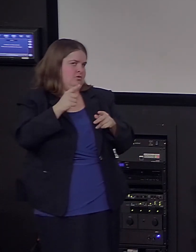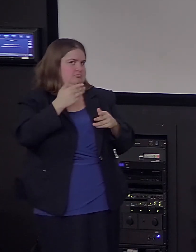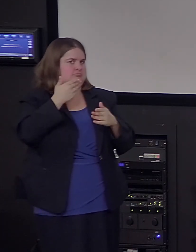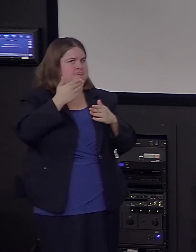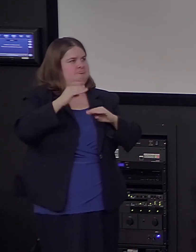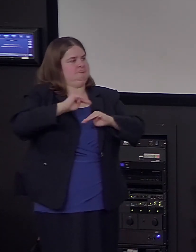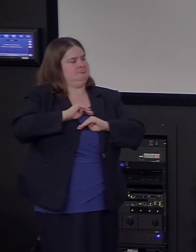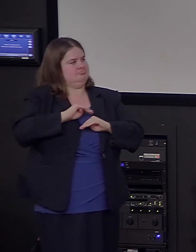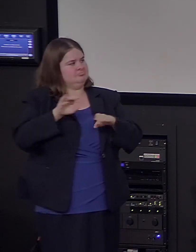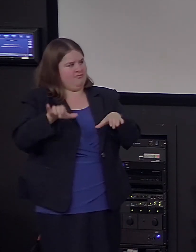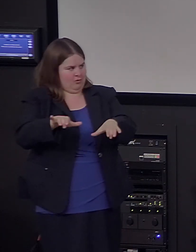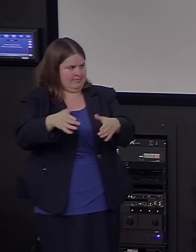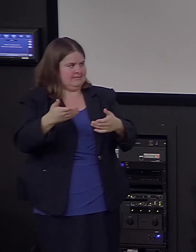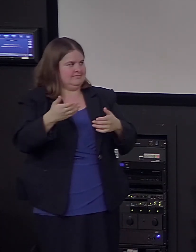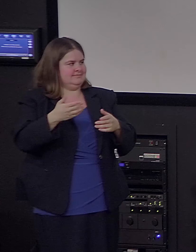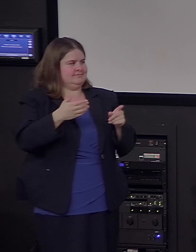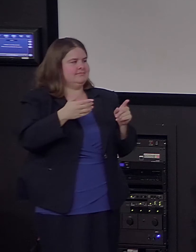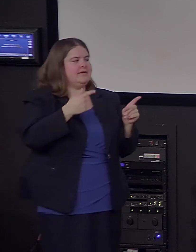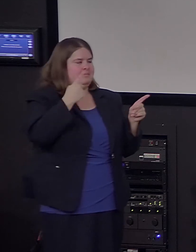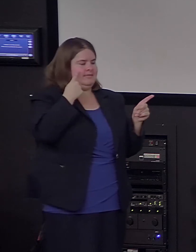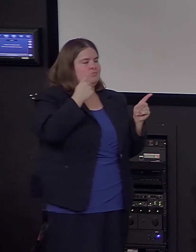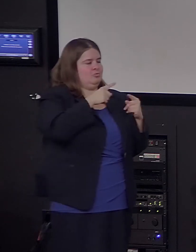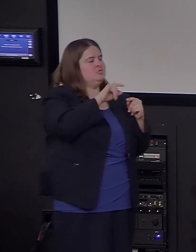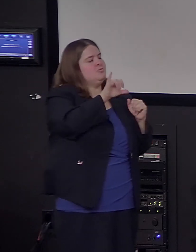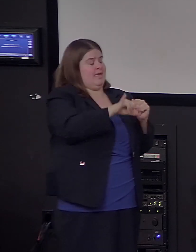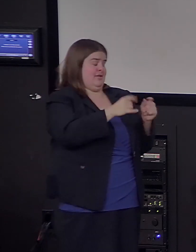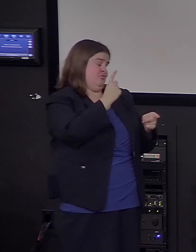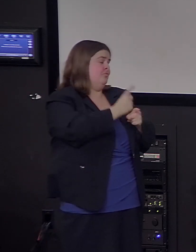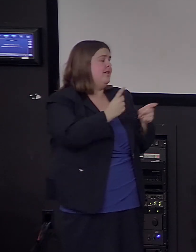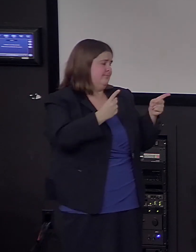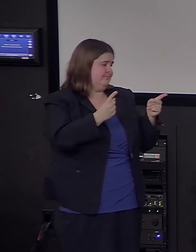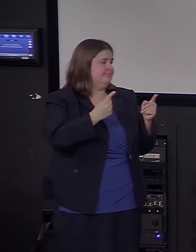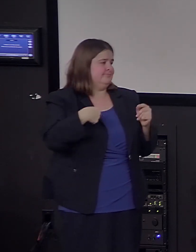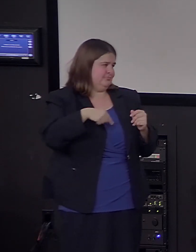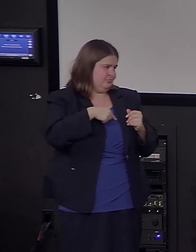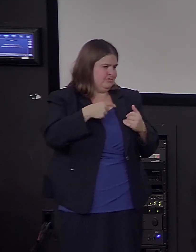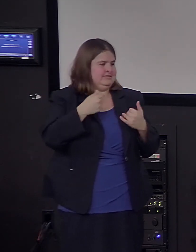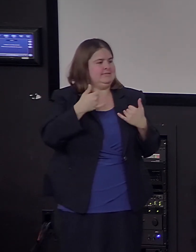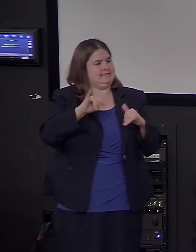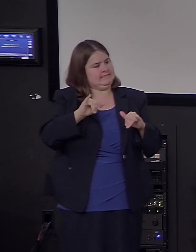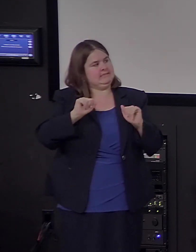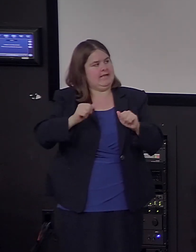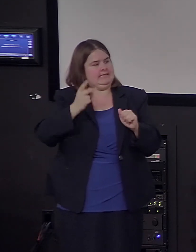And I think there you're probably right we would still see differences within